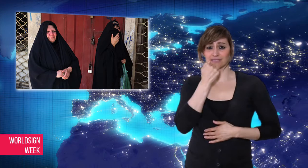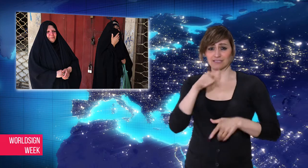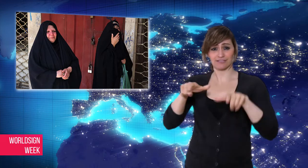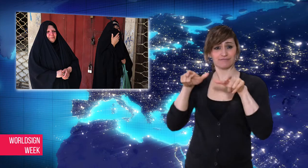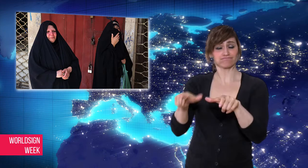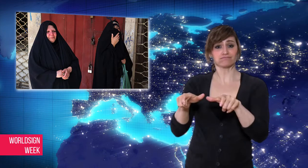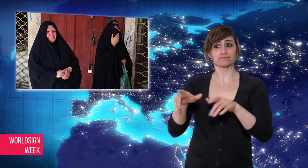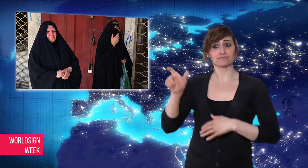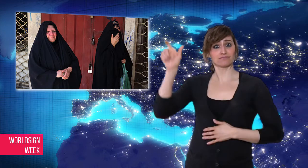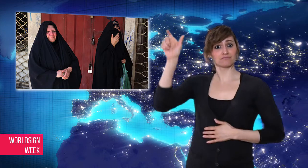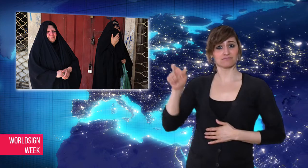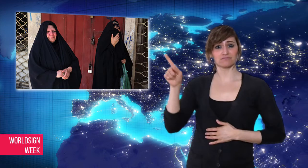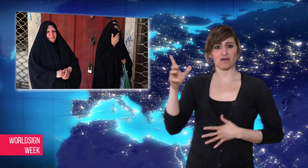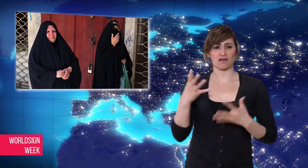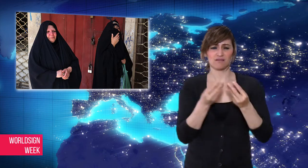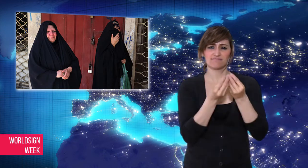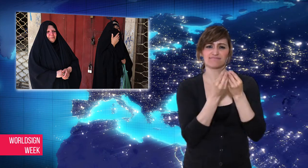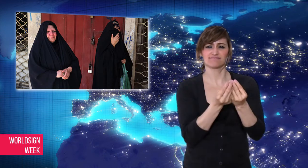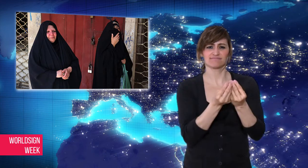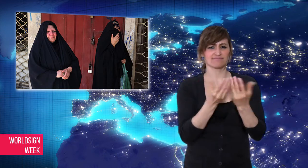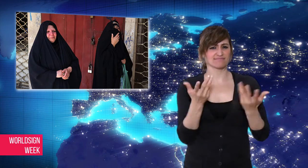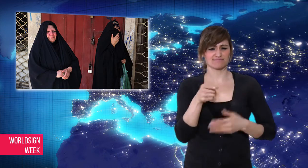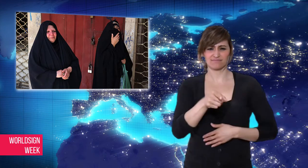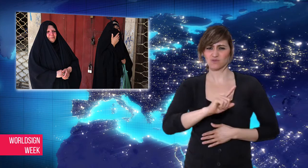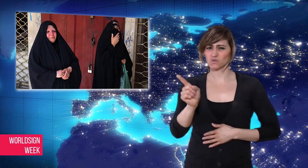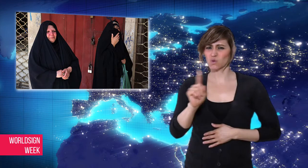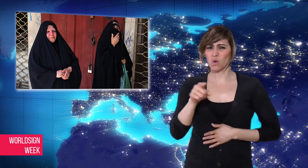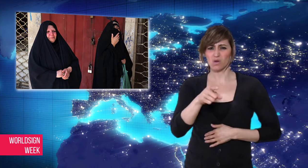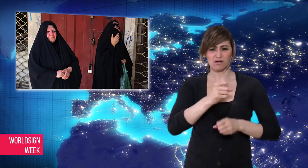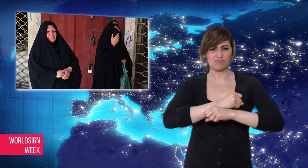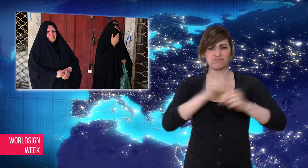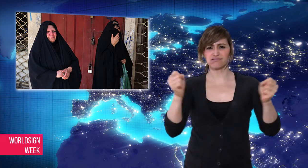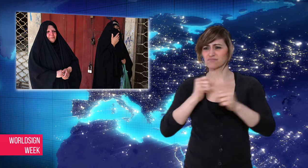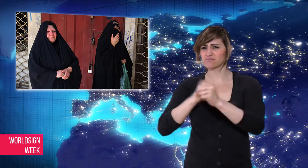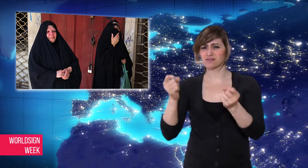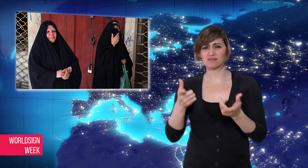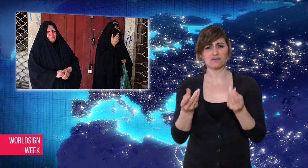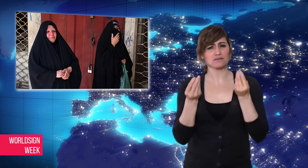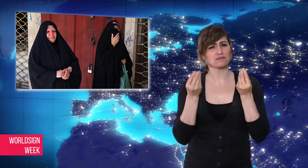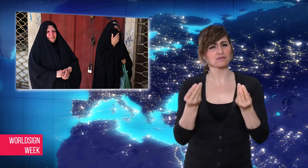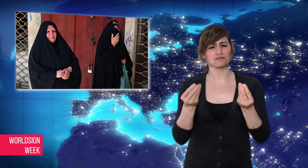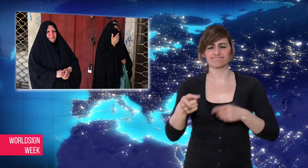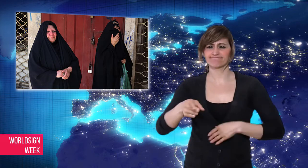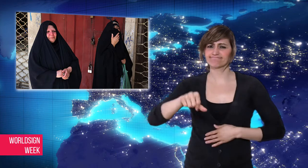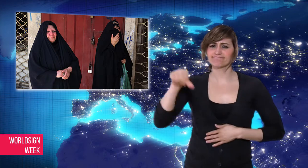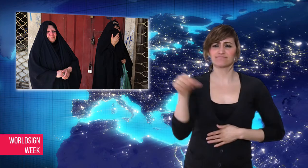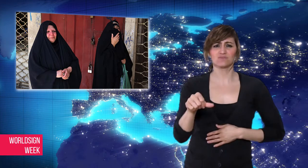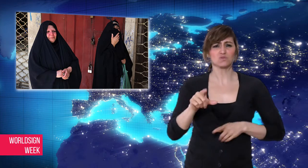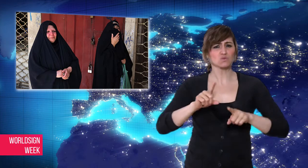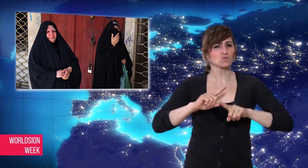ISIS terrorists were targeting children